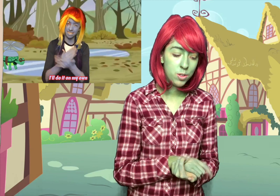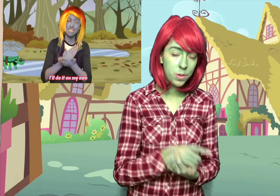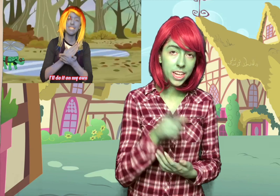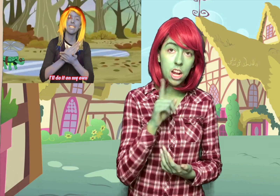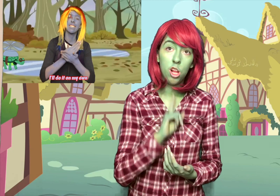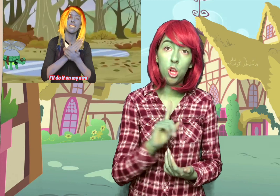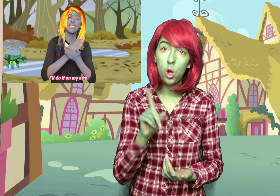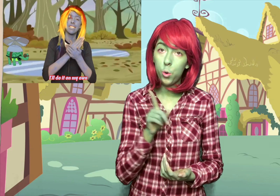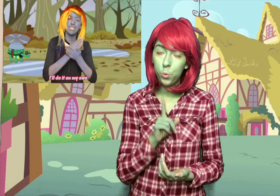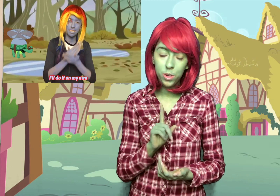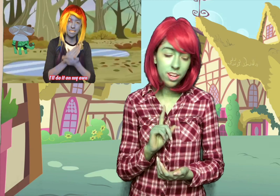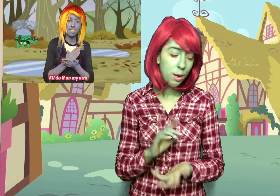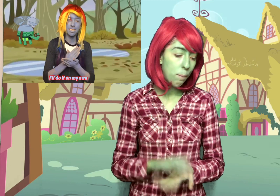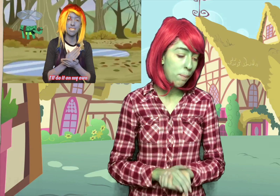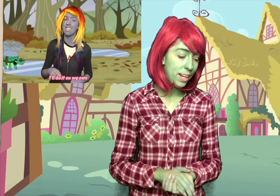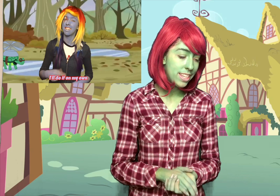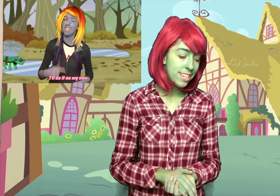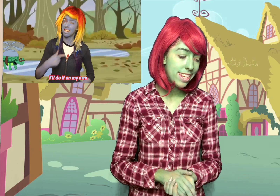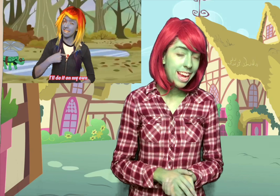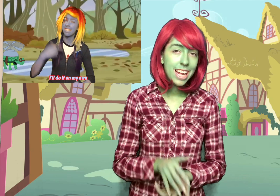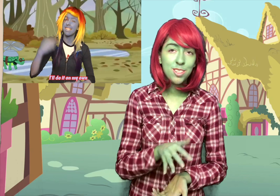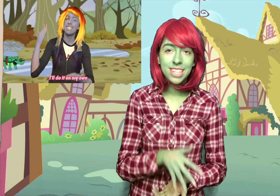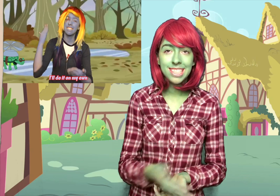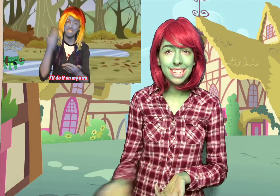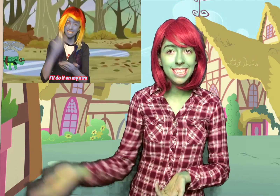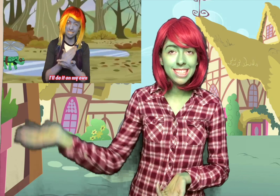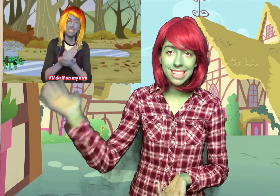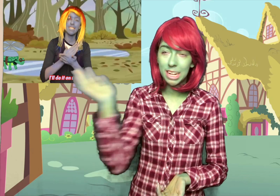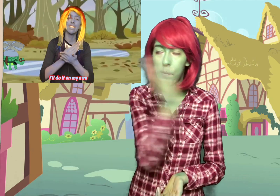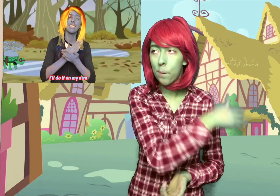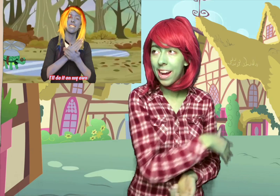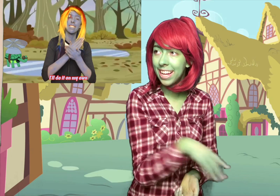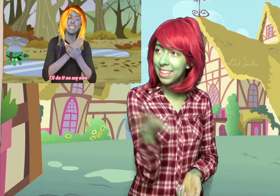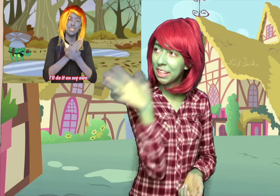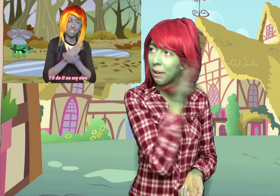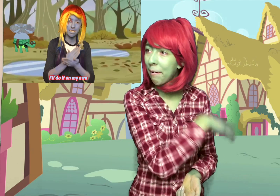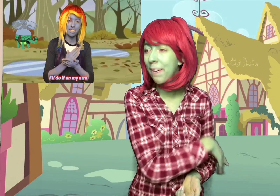doing it alone but i translated this like a while ago